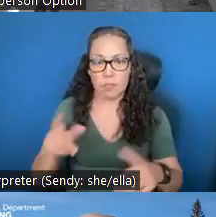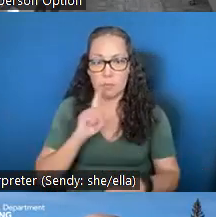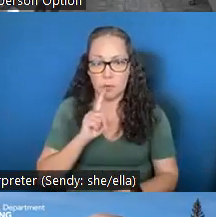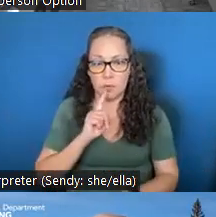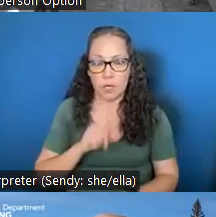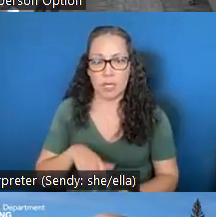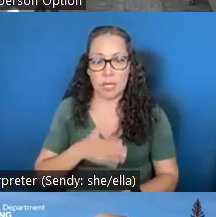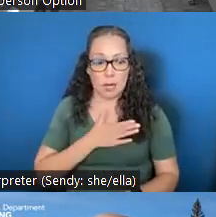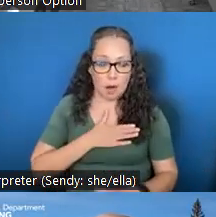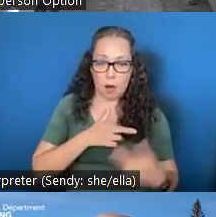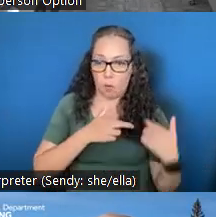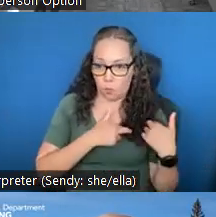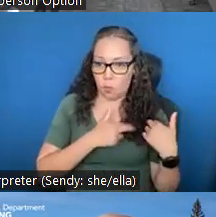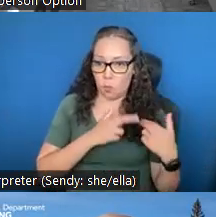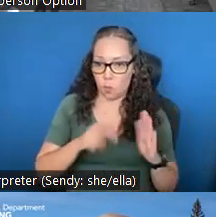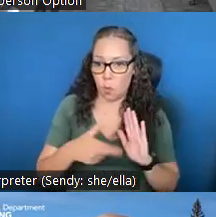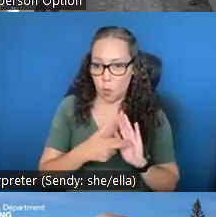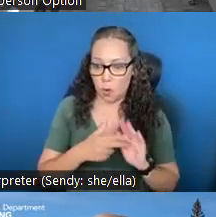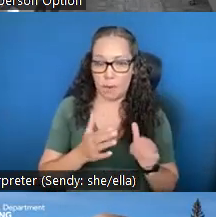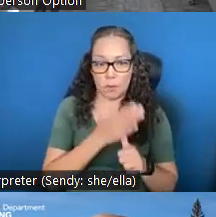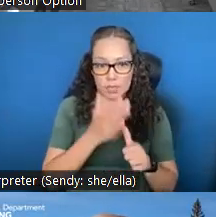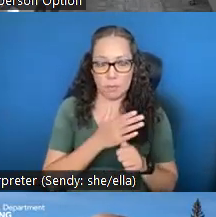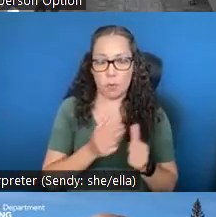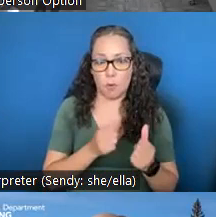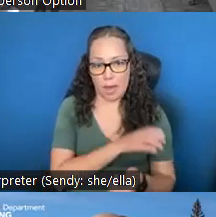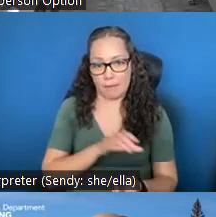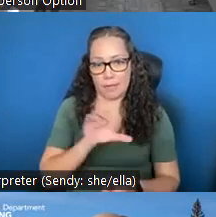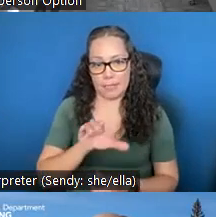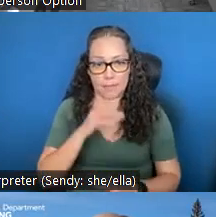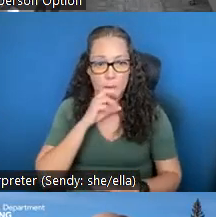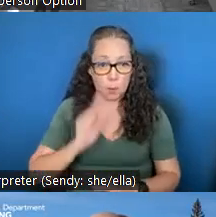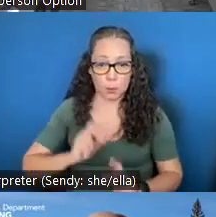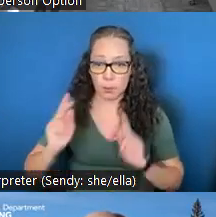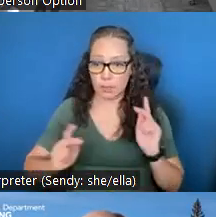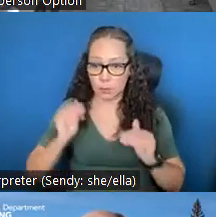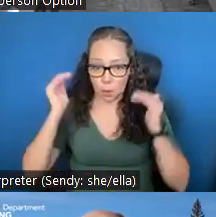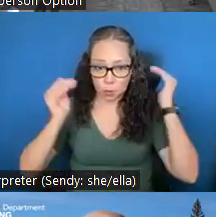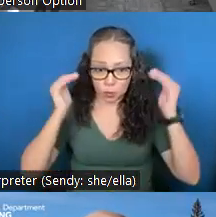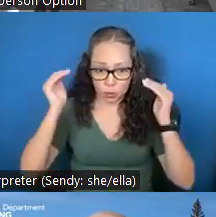role as the principal advocates for older adults you know as as required by the older Americans